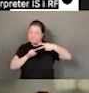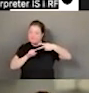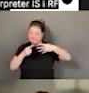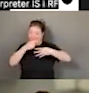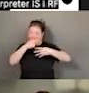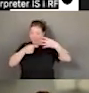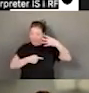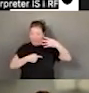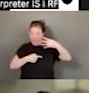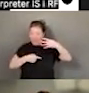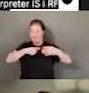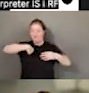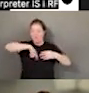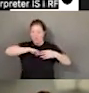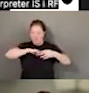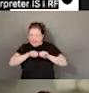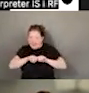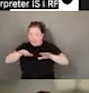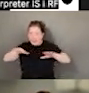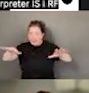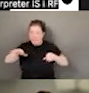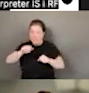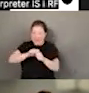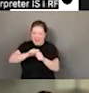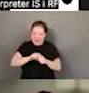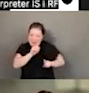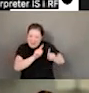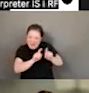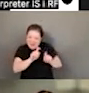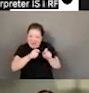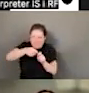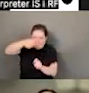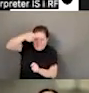cognitive criteria that could be tested that you can read up on.